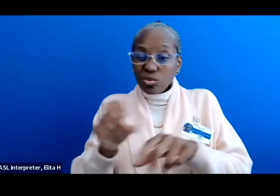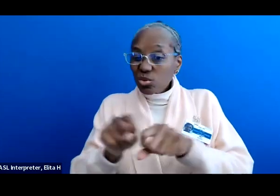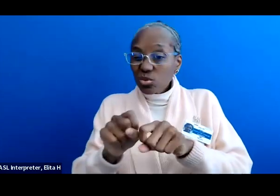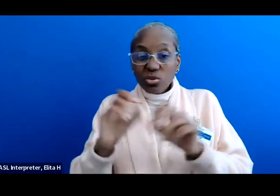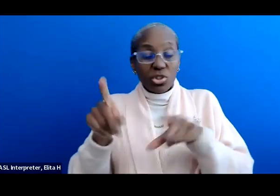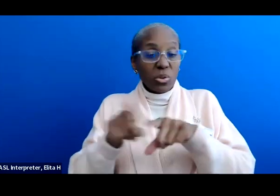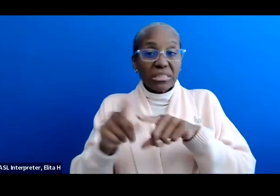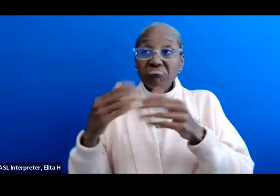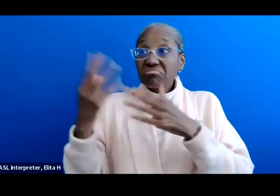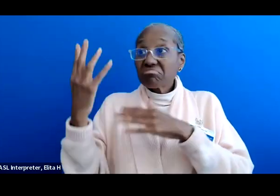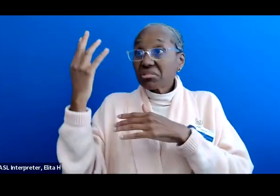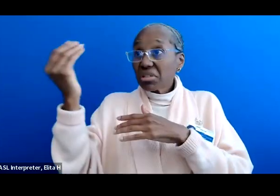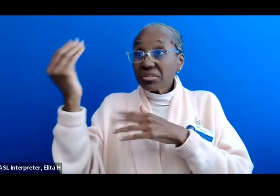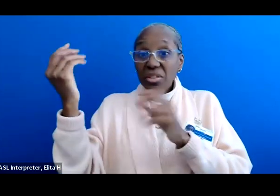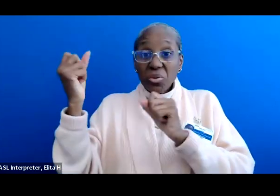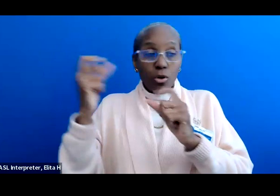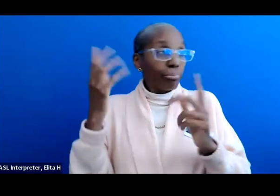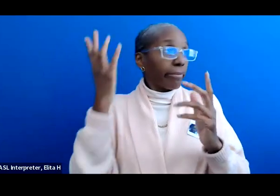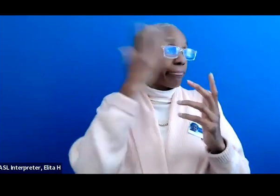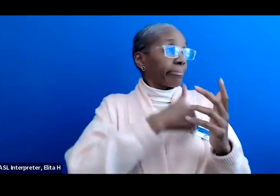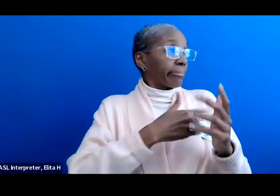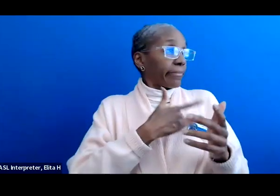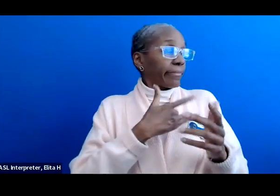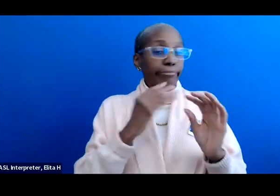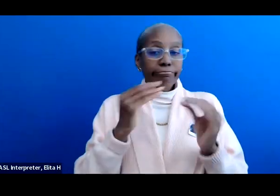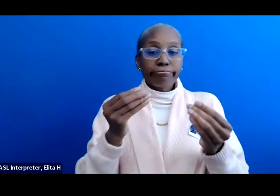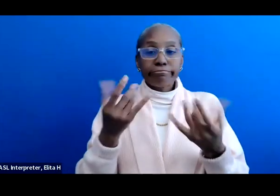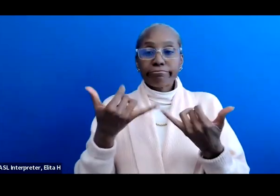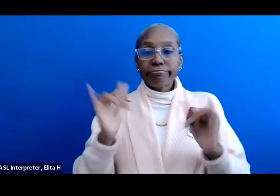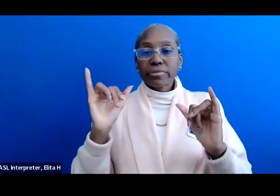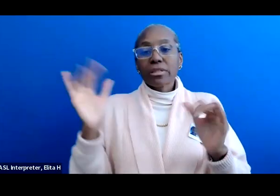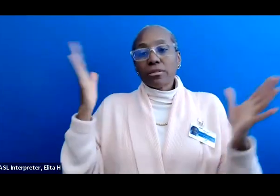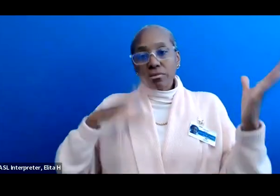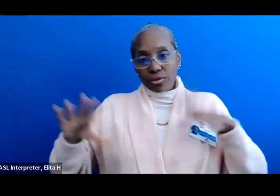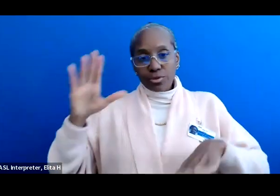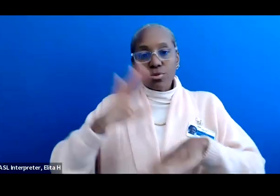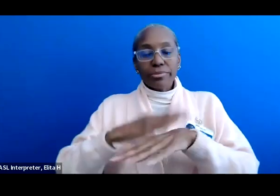cold outside and they didn't realize. So be sure and dress appropriately for the weather.